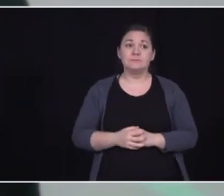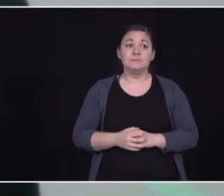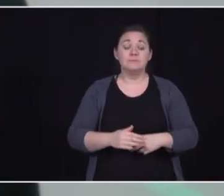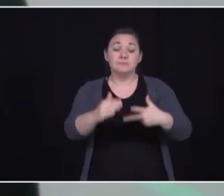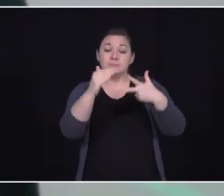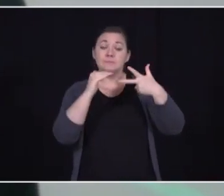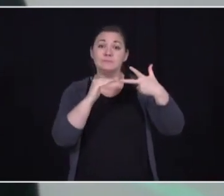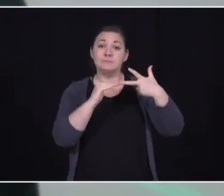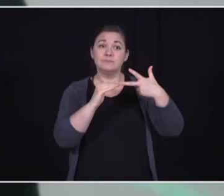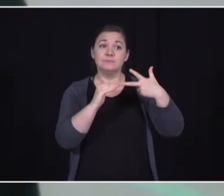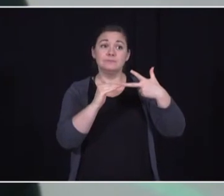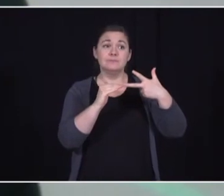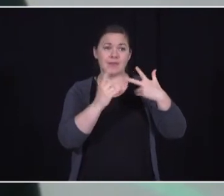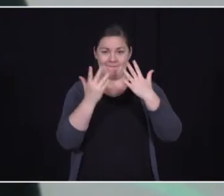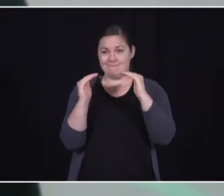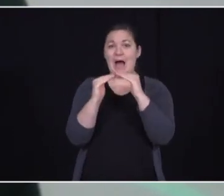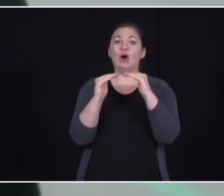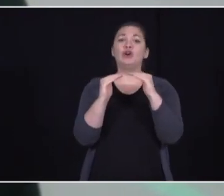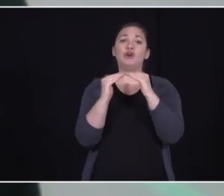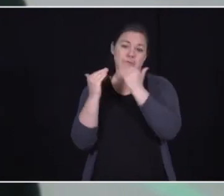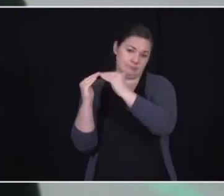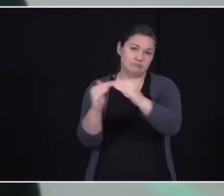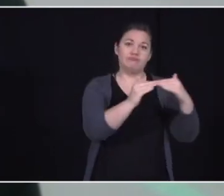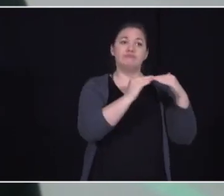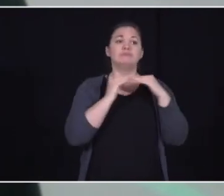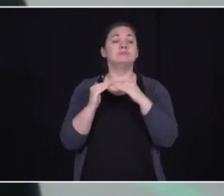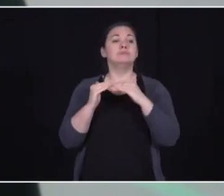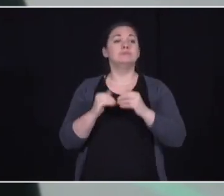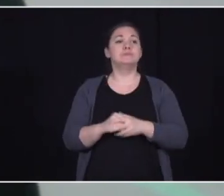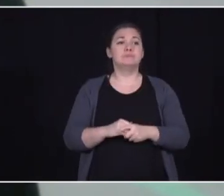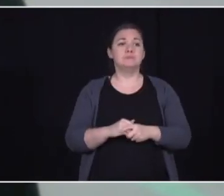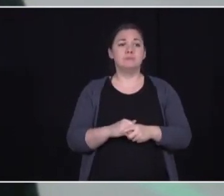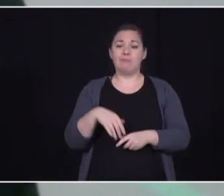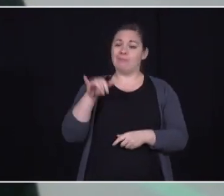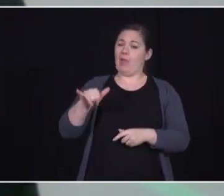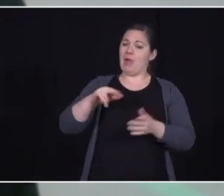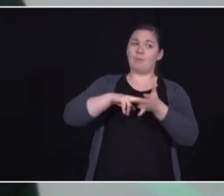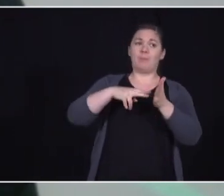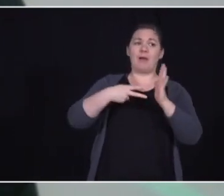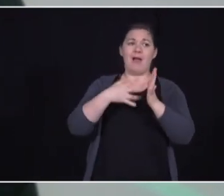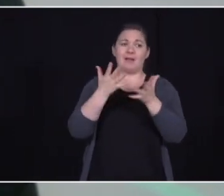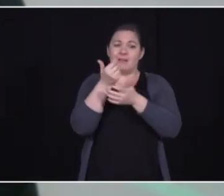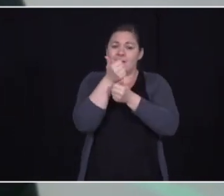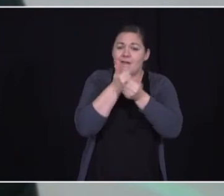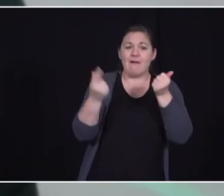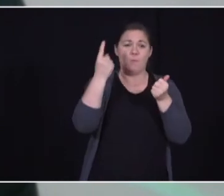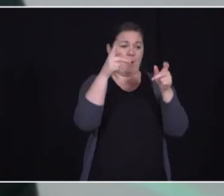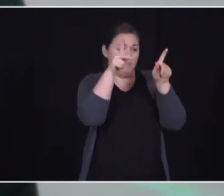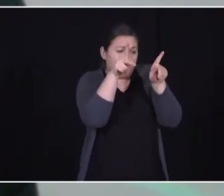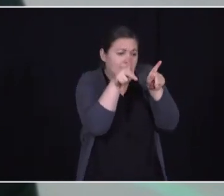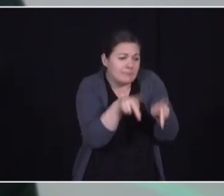comply with protecting. Our framework is fairness, ensuring every individual with an